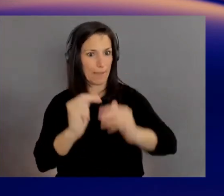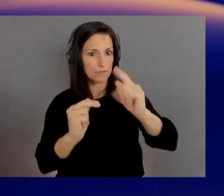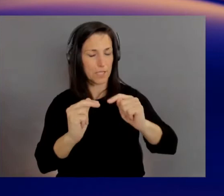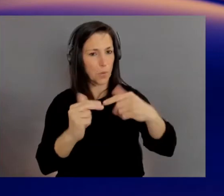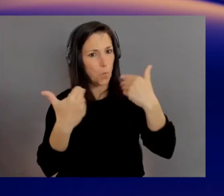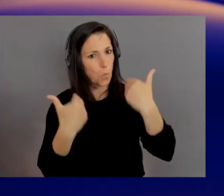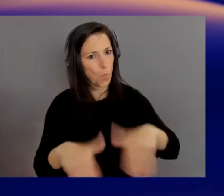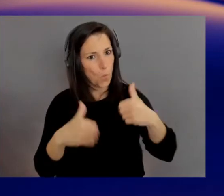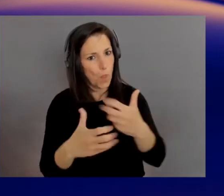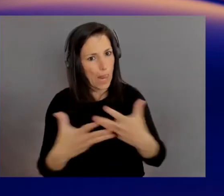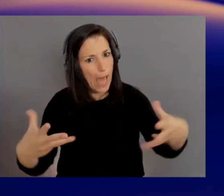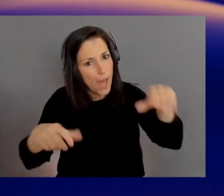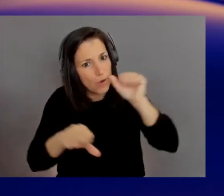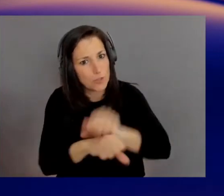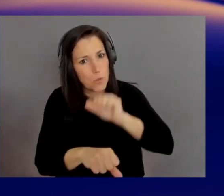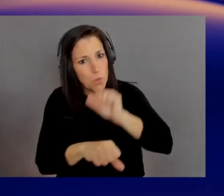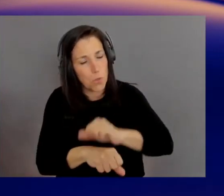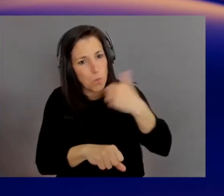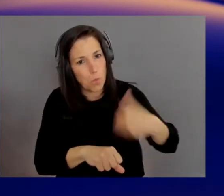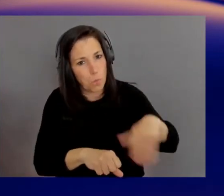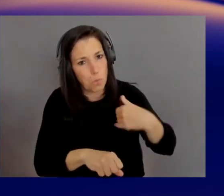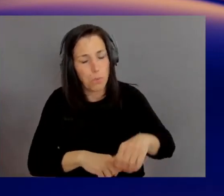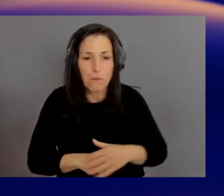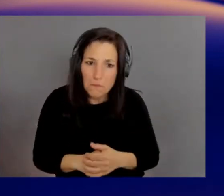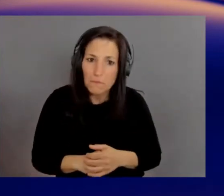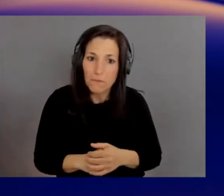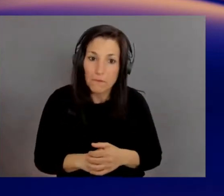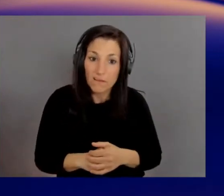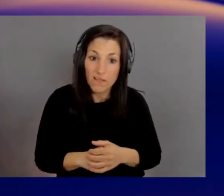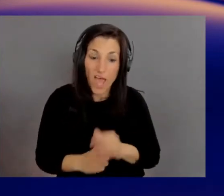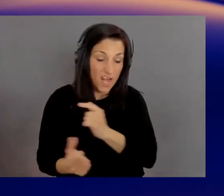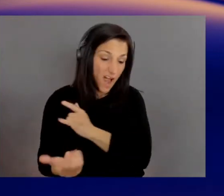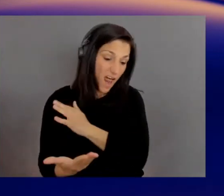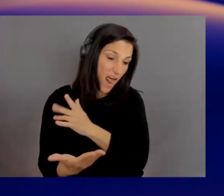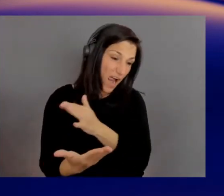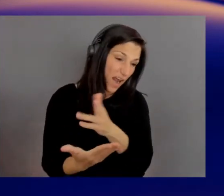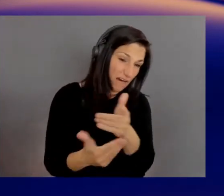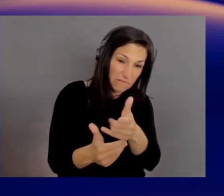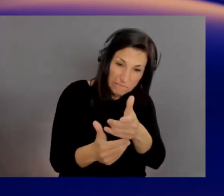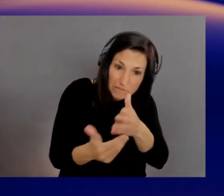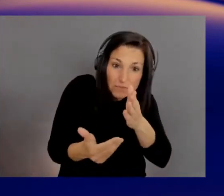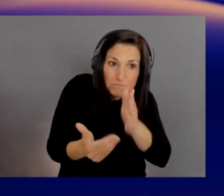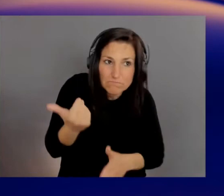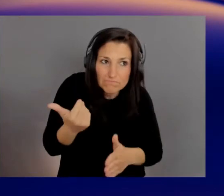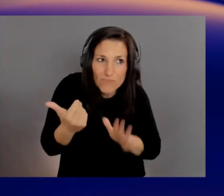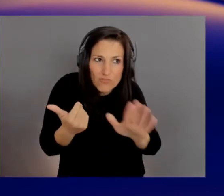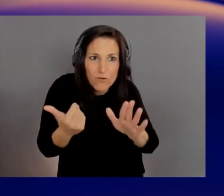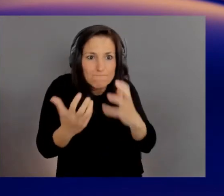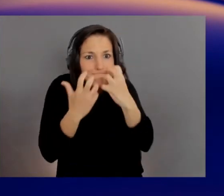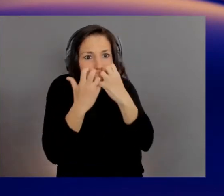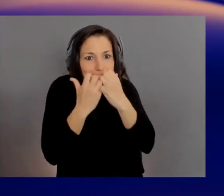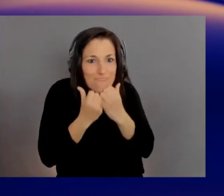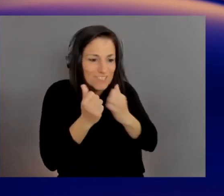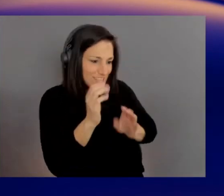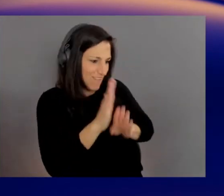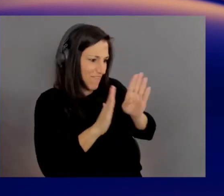And, you know, at the end of the day you're kind of sacrificing those precious developer hours building something that really already exists